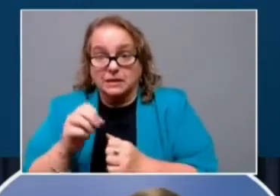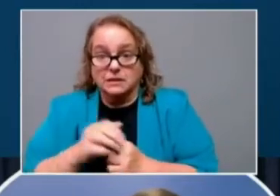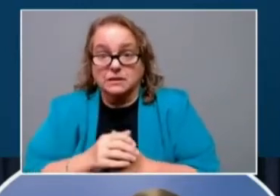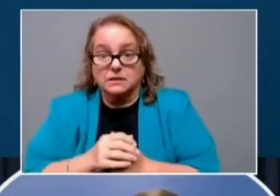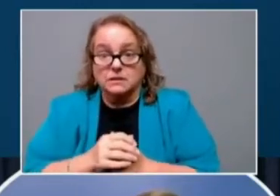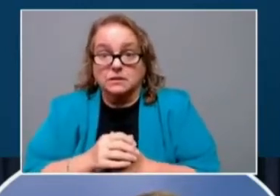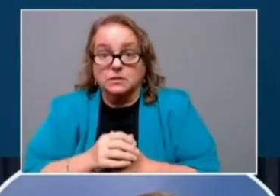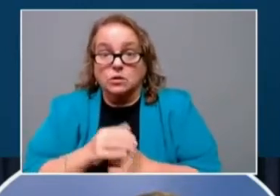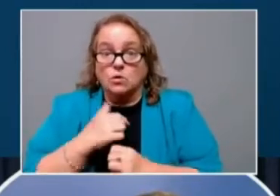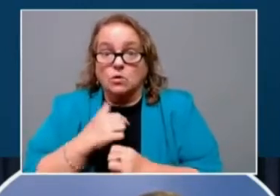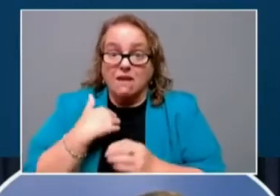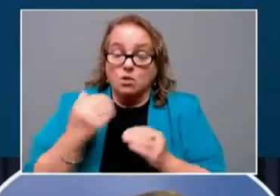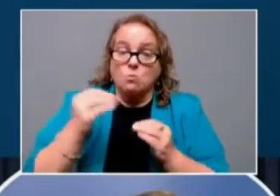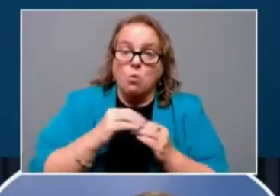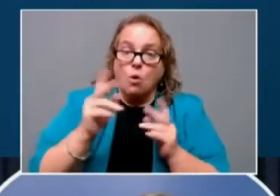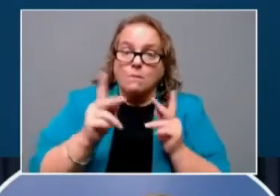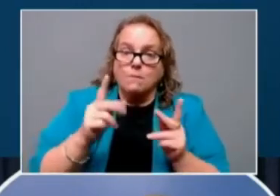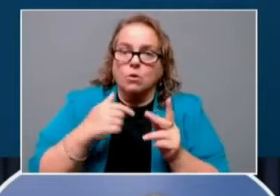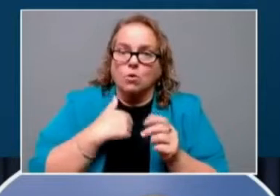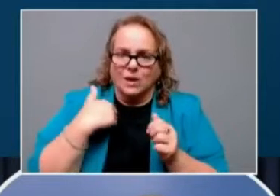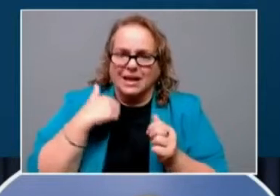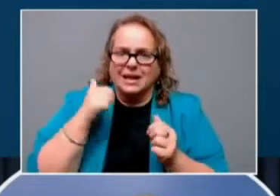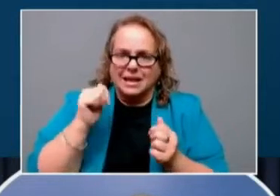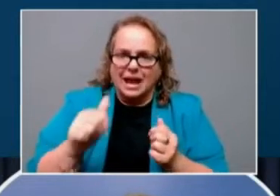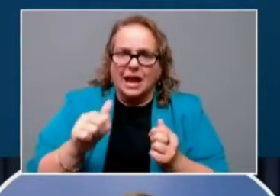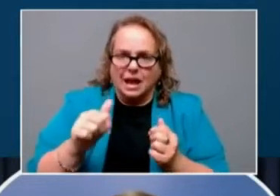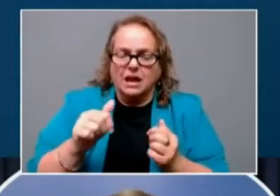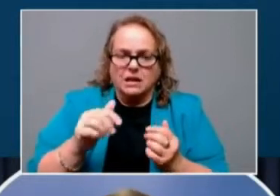people that we can account for where they've been vaccinated but we're to